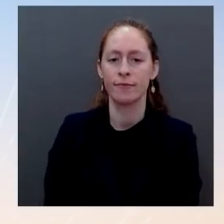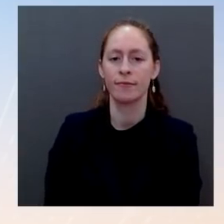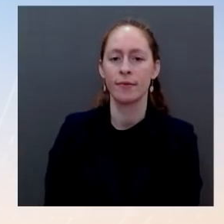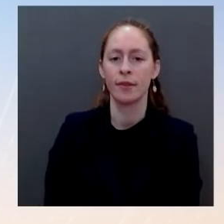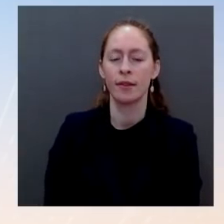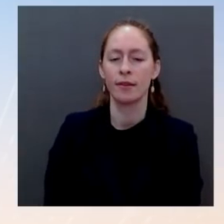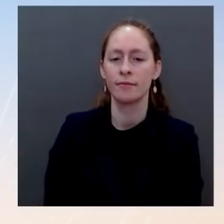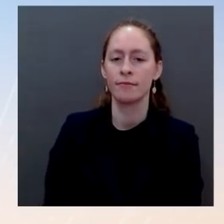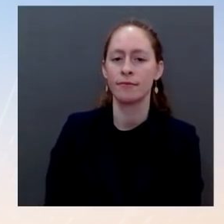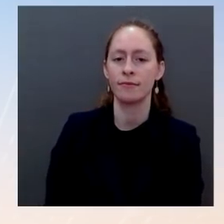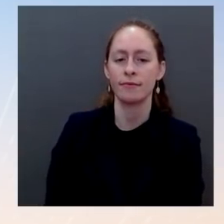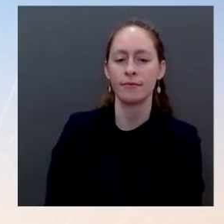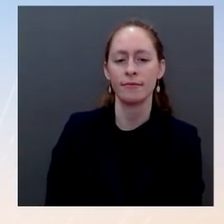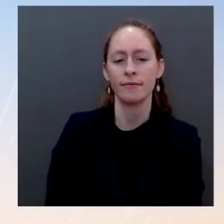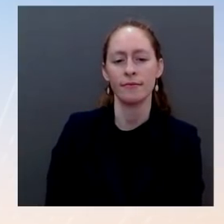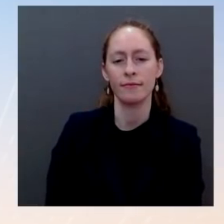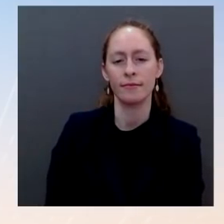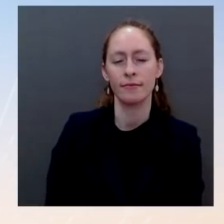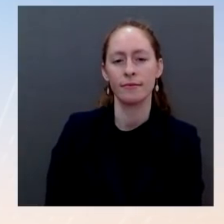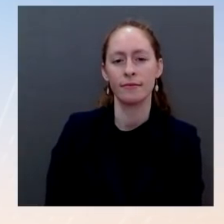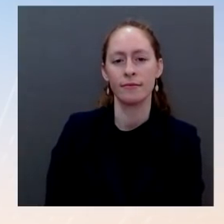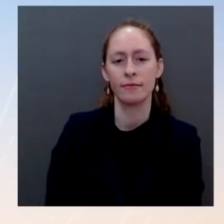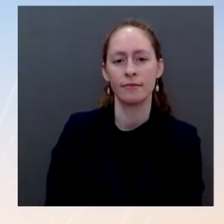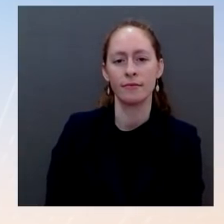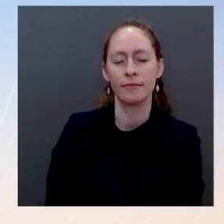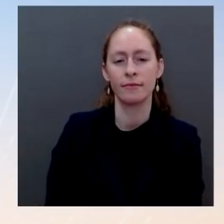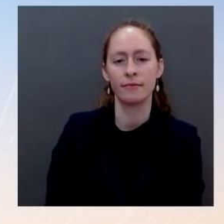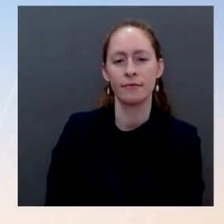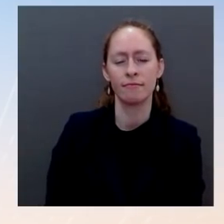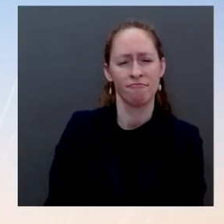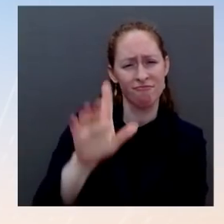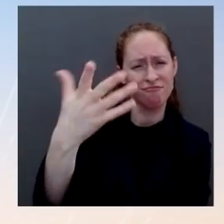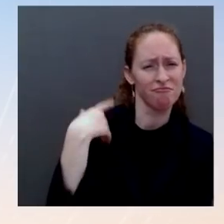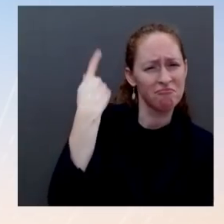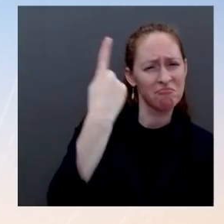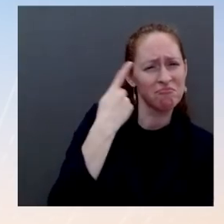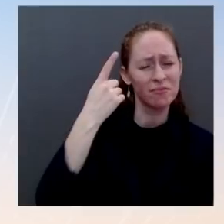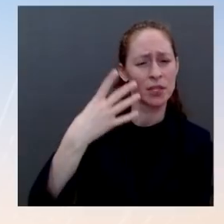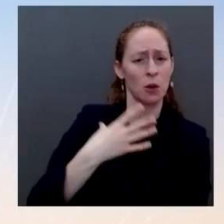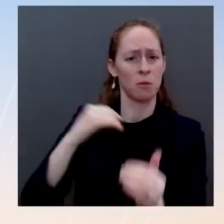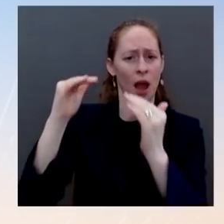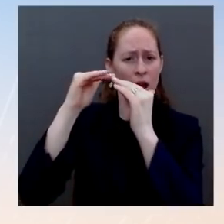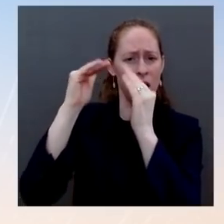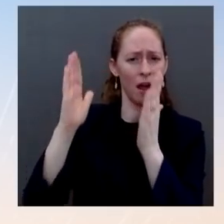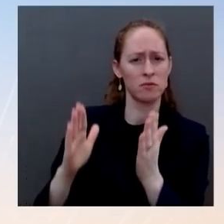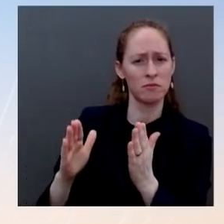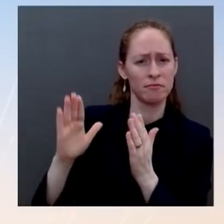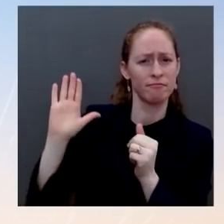now between Australia and Serbia over the tennis star -- whose name I won't try to mispronounce --